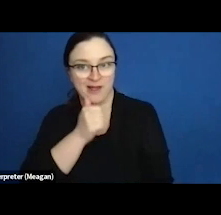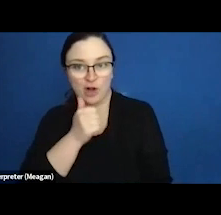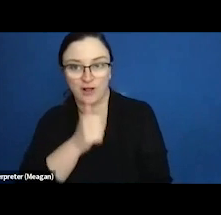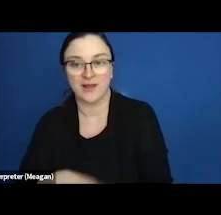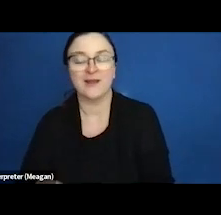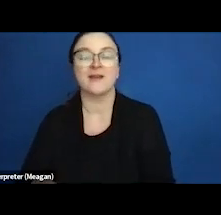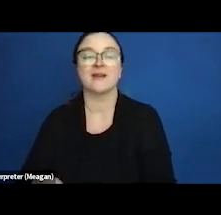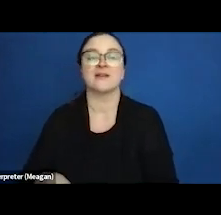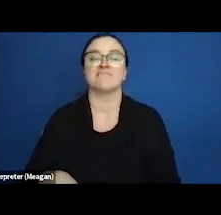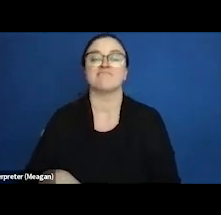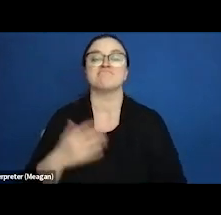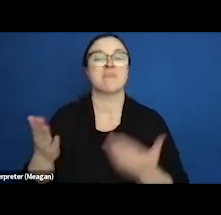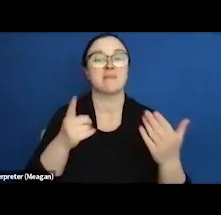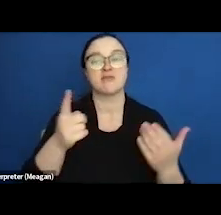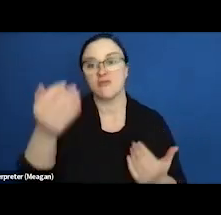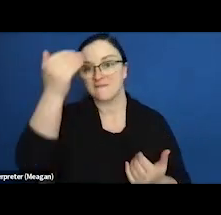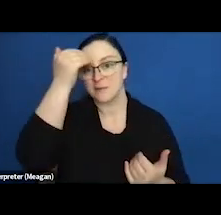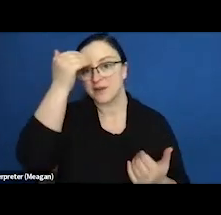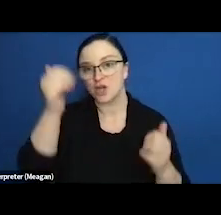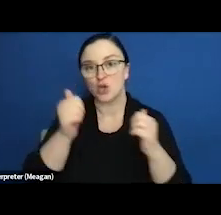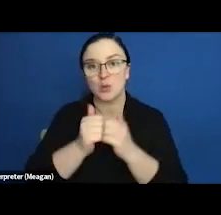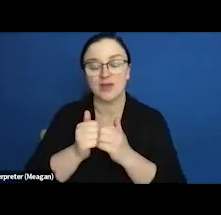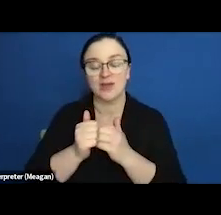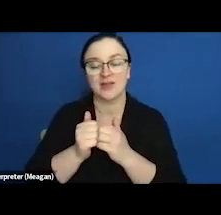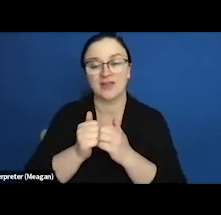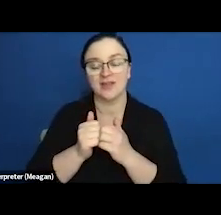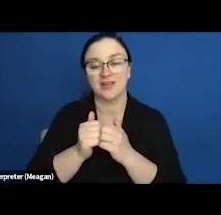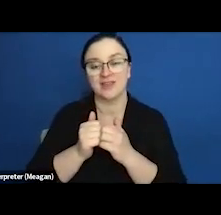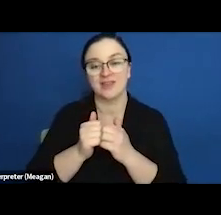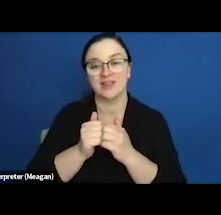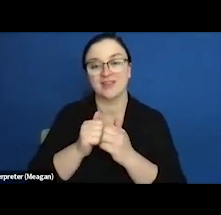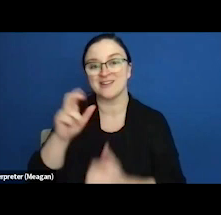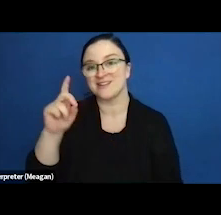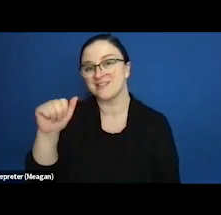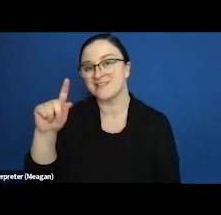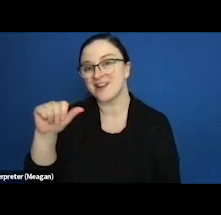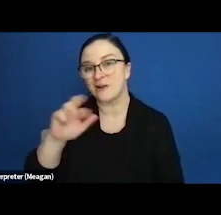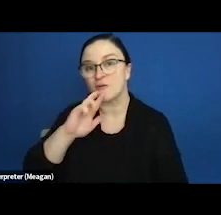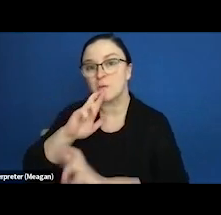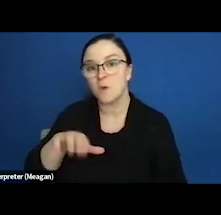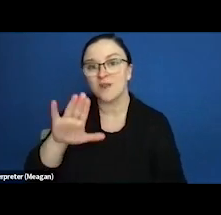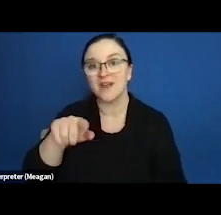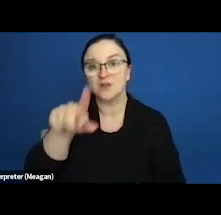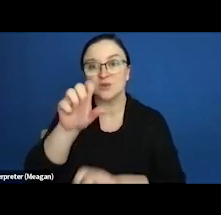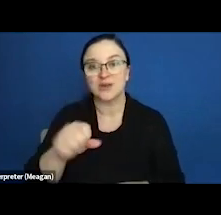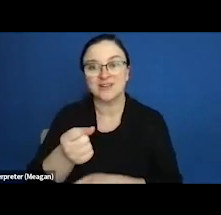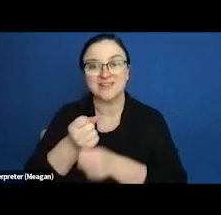Maybe you have familiarized yourself with the kinds of data reports that you can get out of Stella.